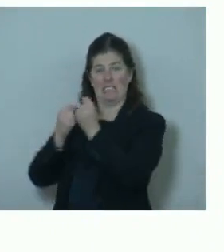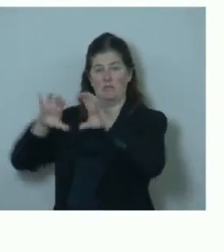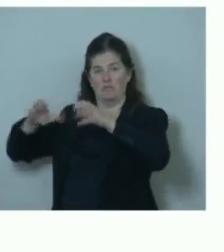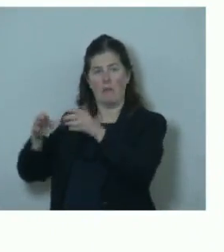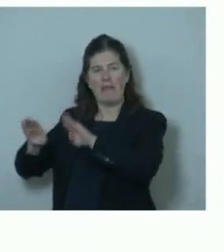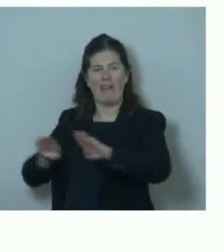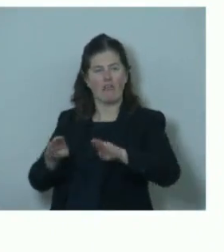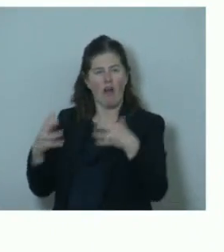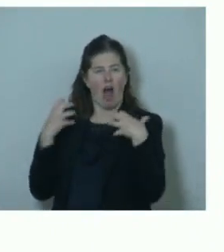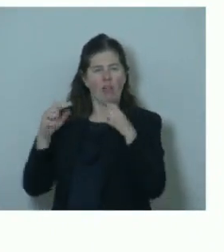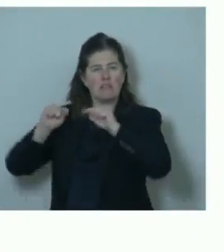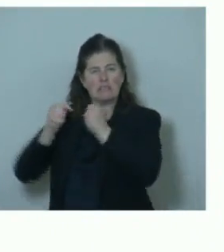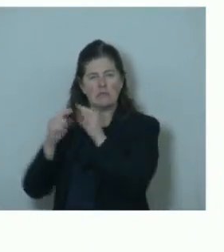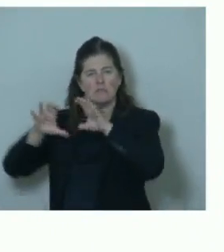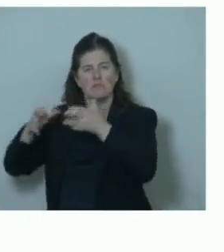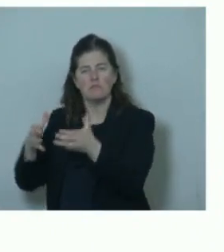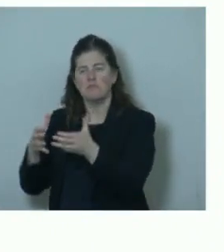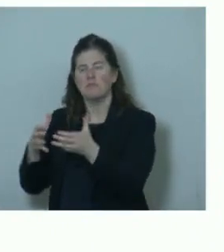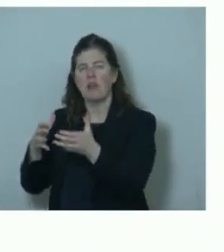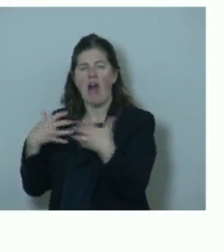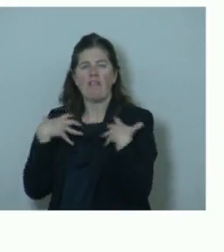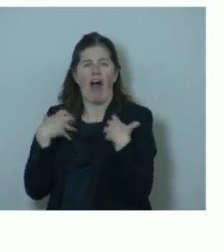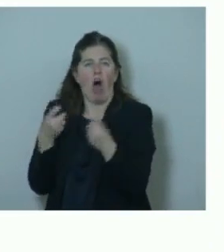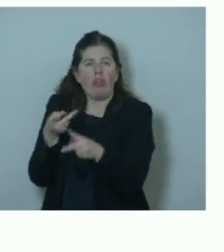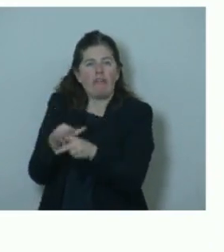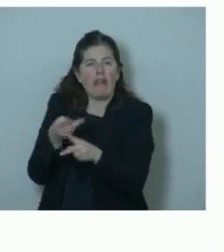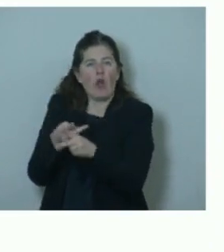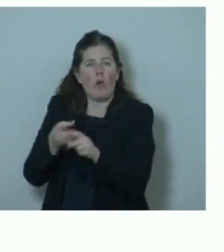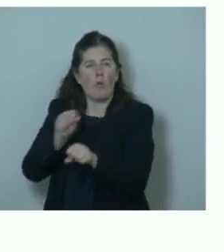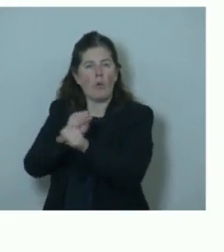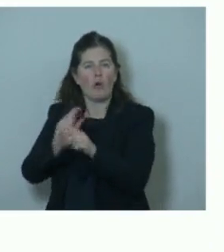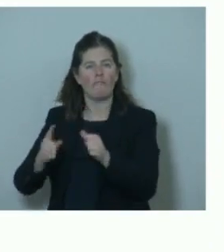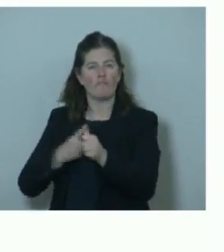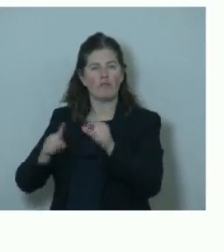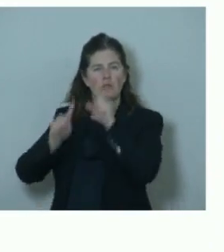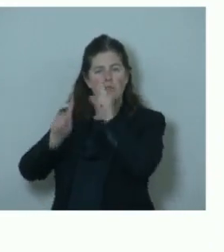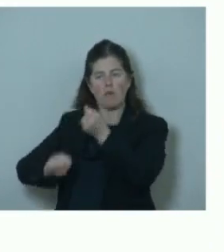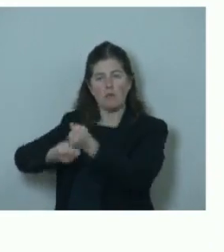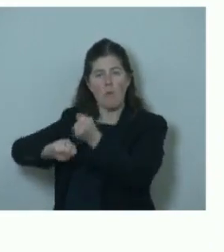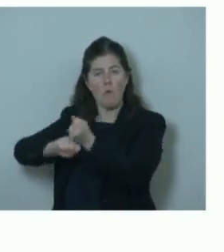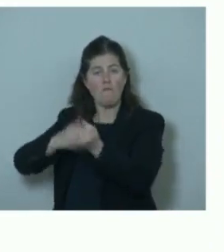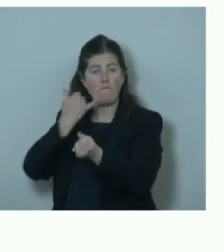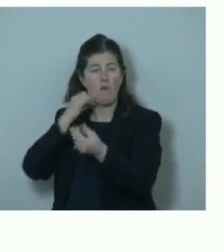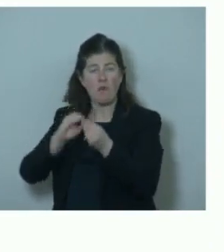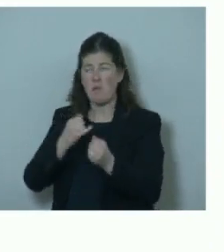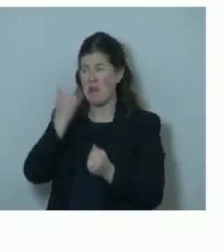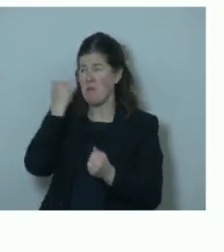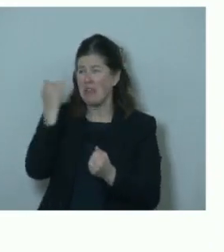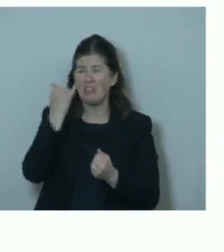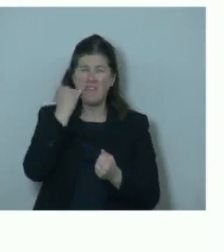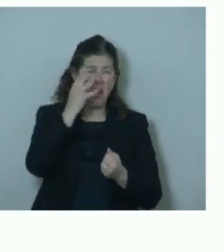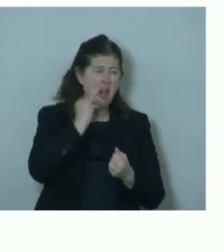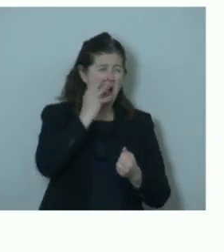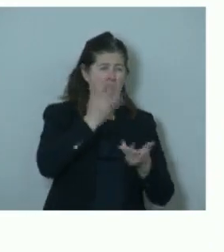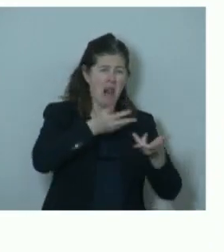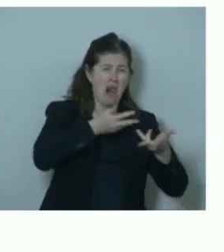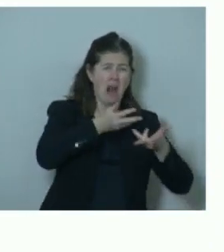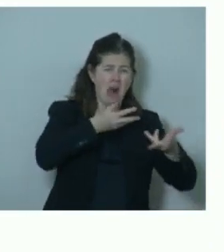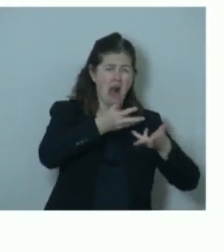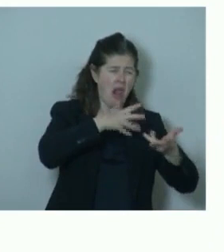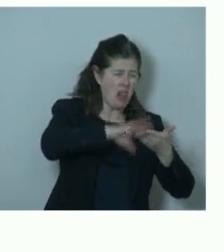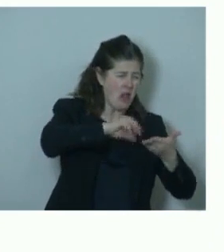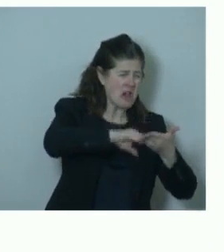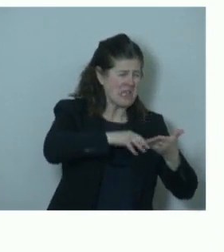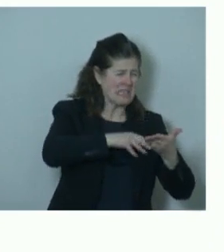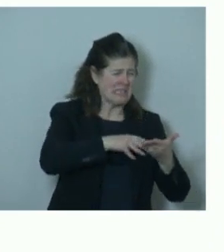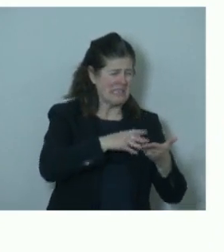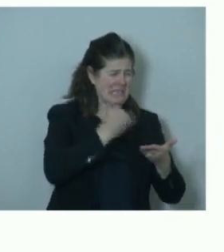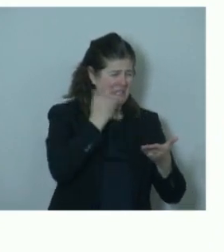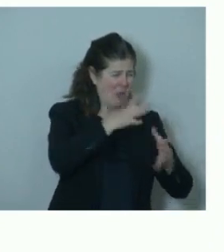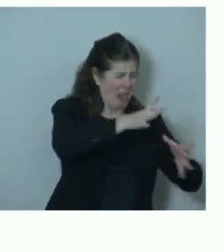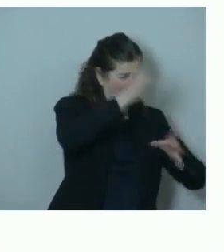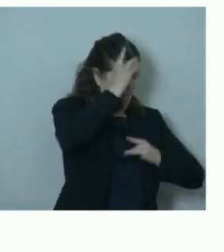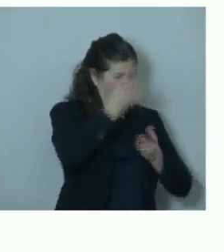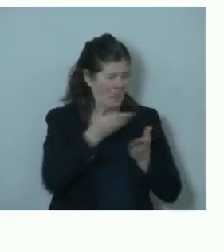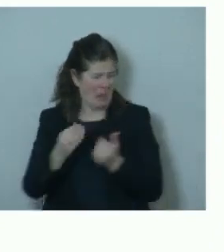BEFORE I TURN IT BACK OVER TO THE GOVERNOR, I WANTED TO LET YOU KNOW OUR BEHAVIORAL HEALTH TEAM BROUGHT UP A HEALTH CARE WORKER AND FIRST RESPONDERS SUPPORT LINE.